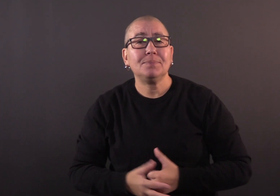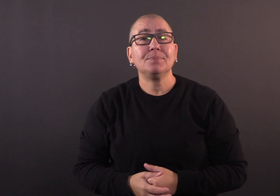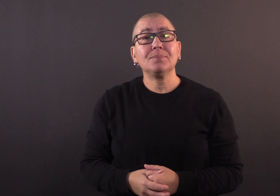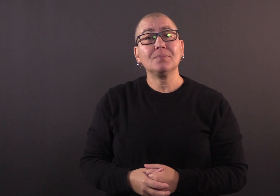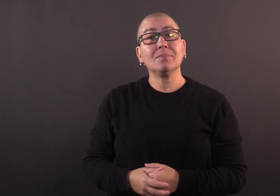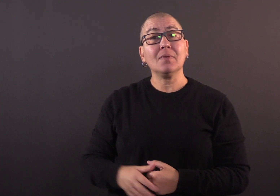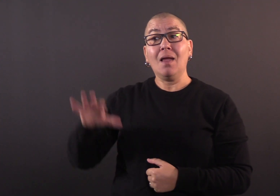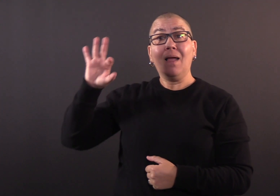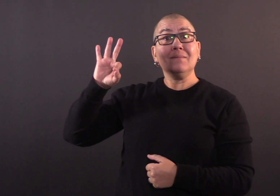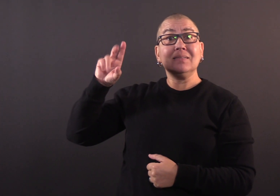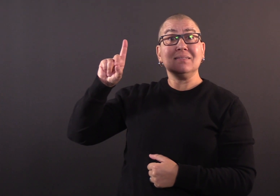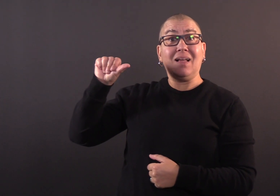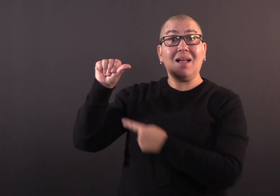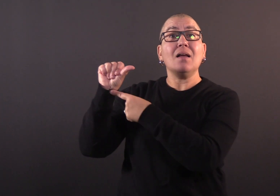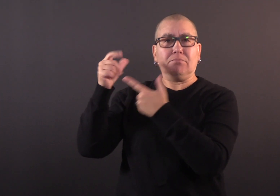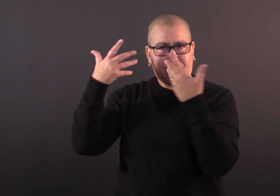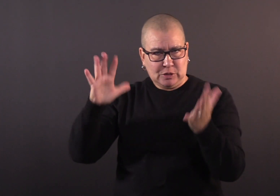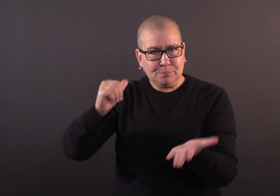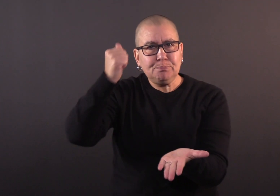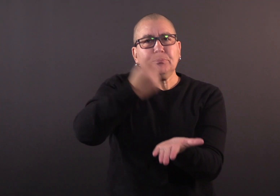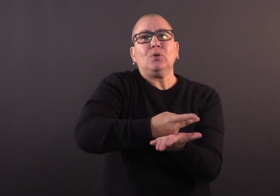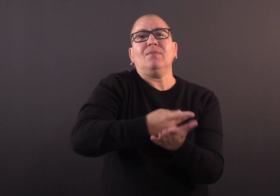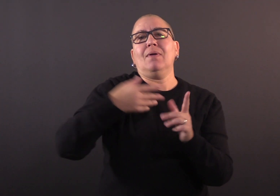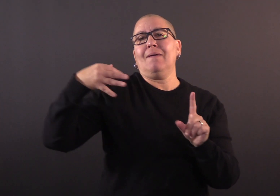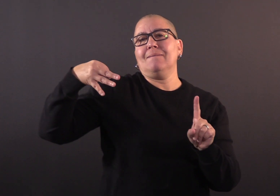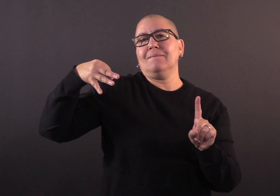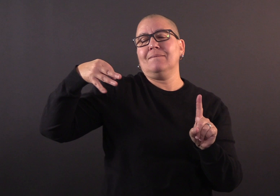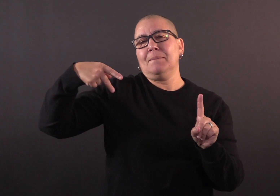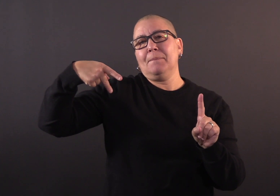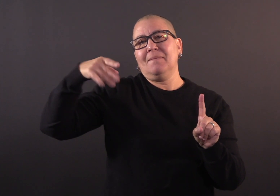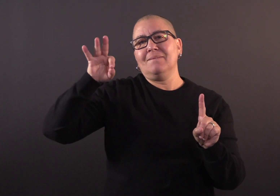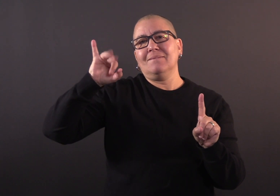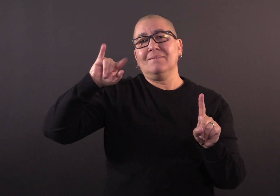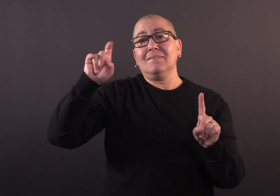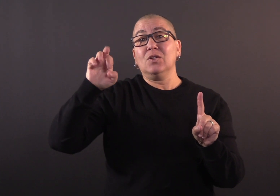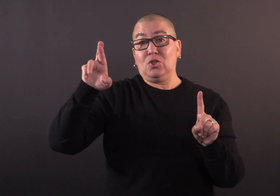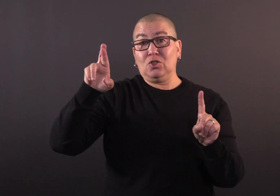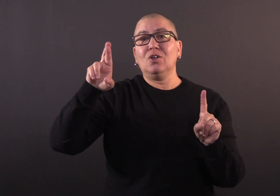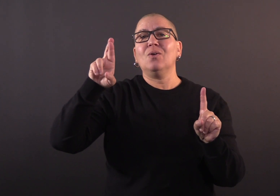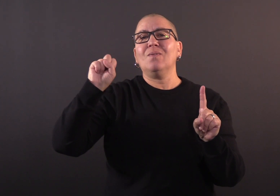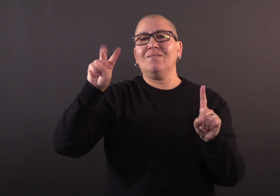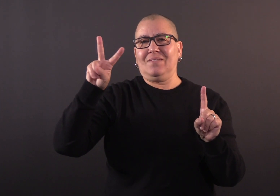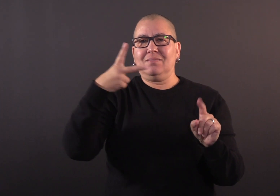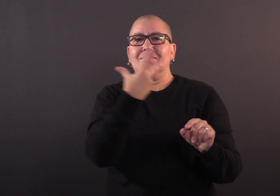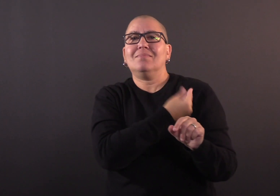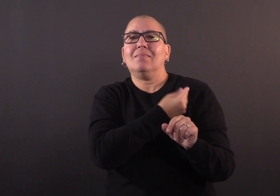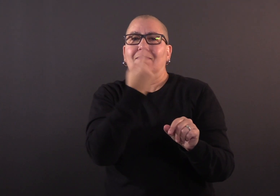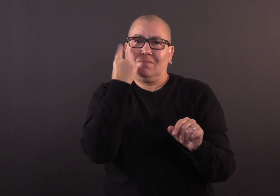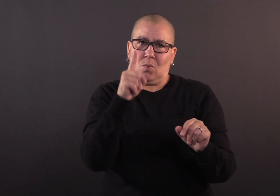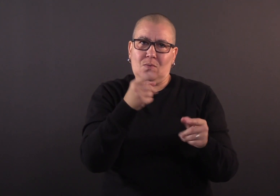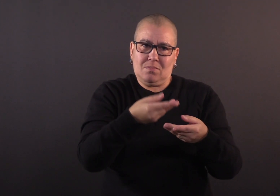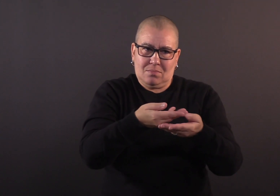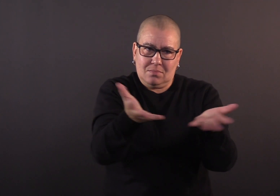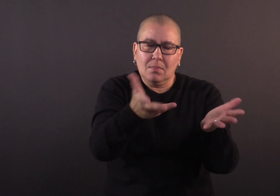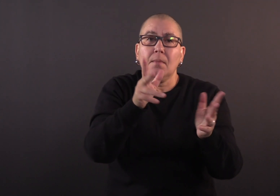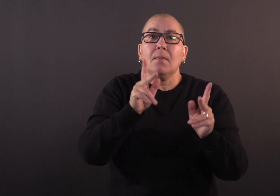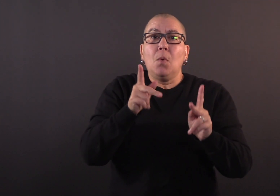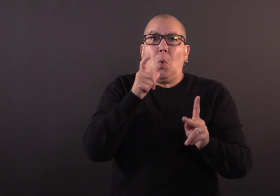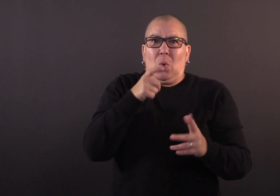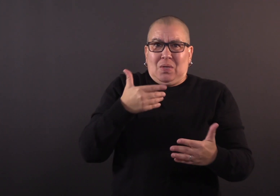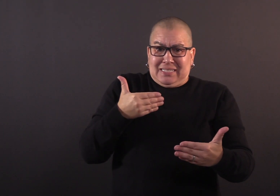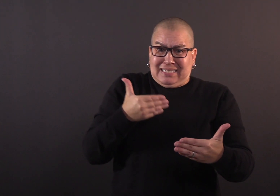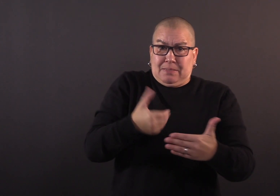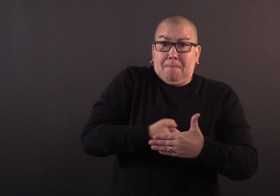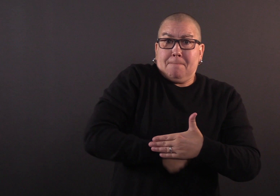their fetuses, offering some protection at birth. The CDC recommended that pregnancy